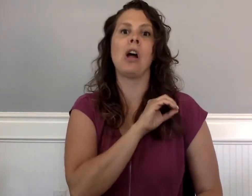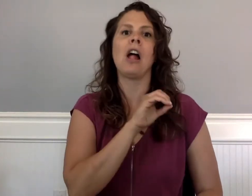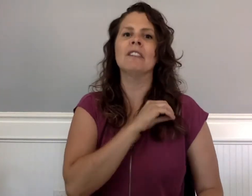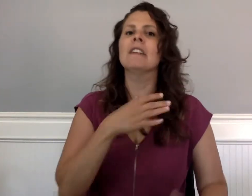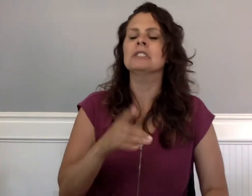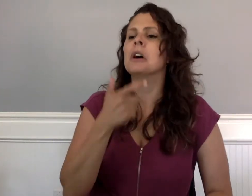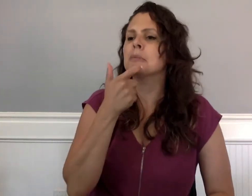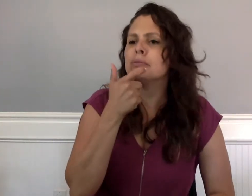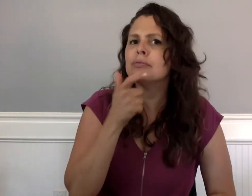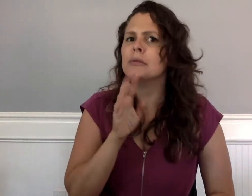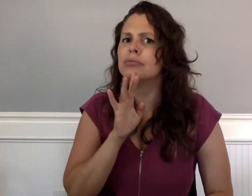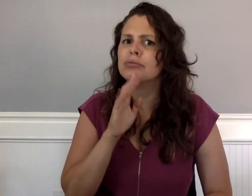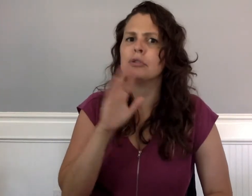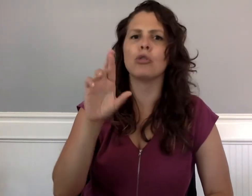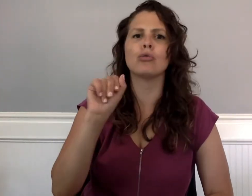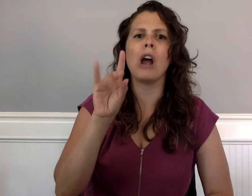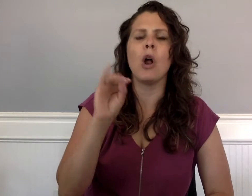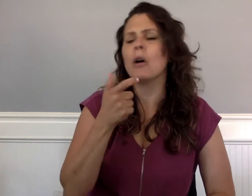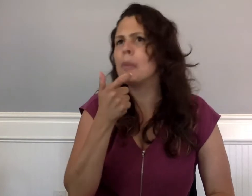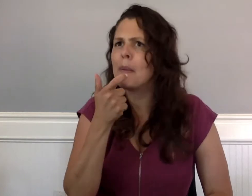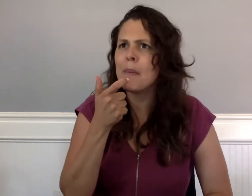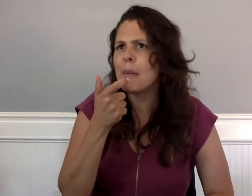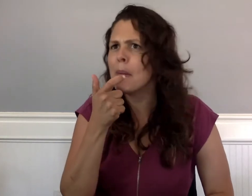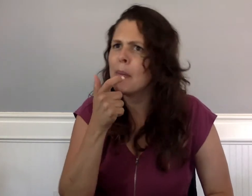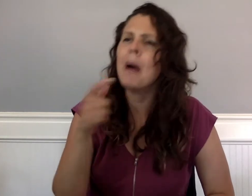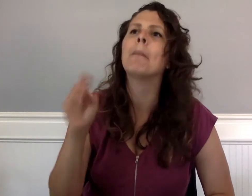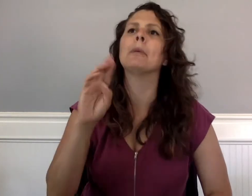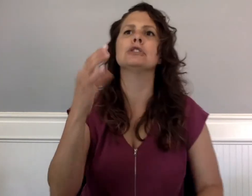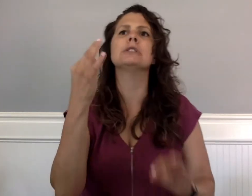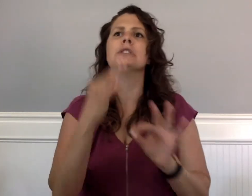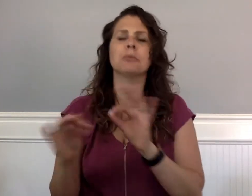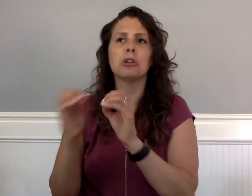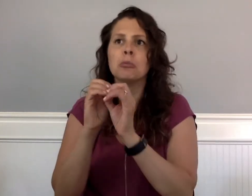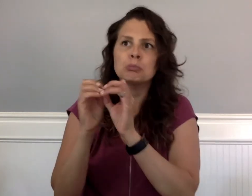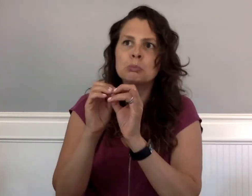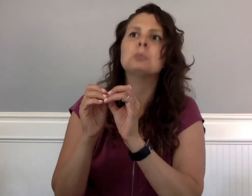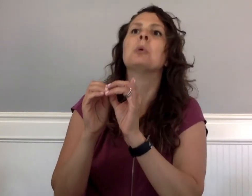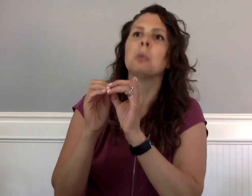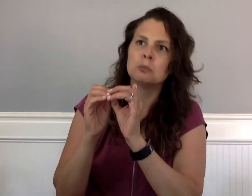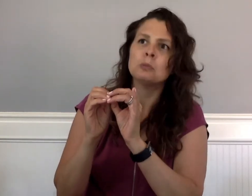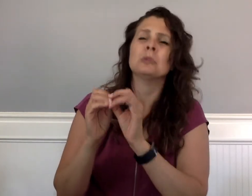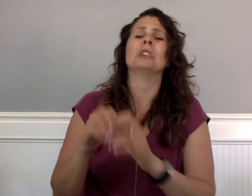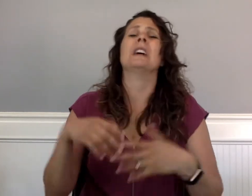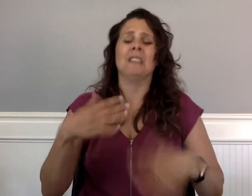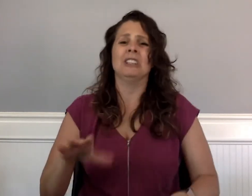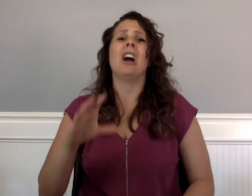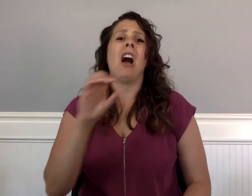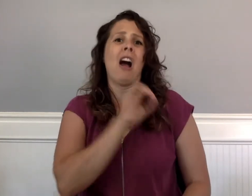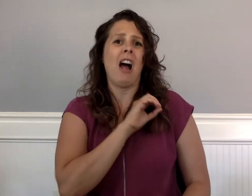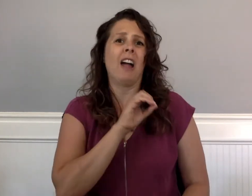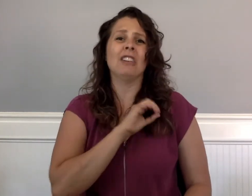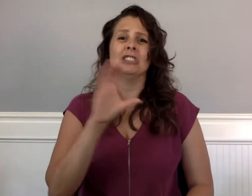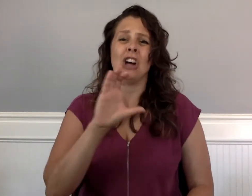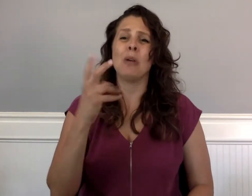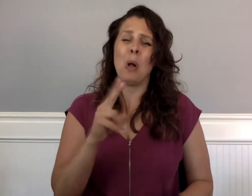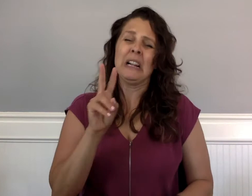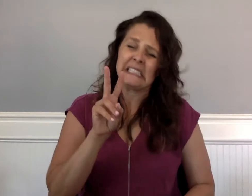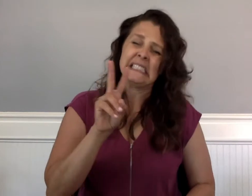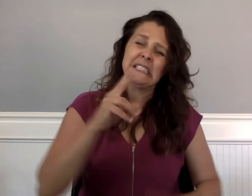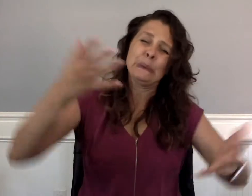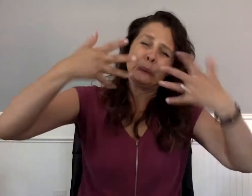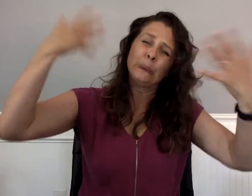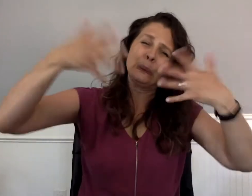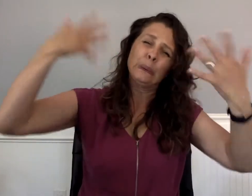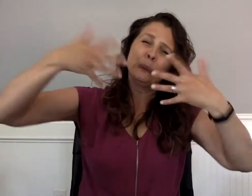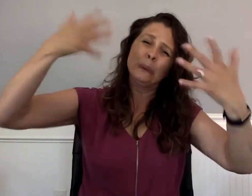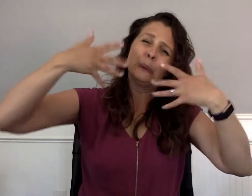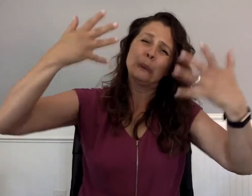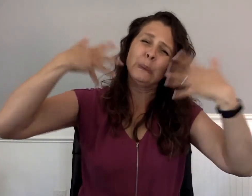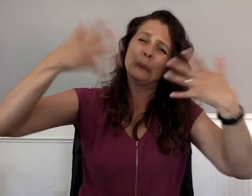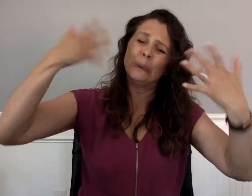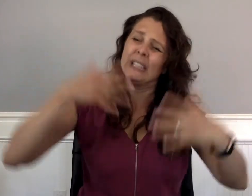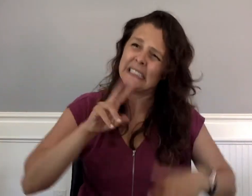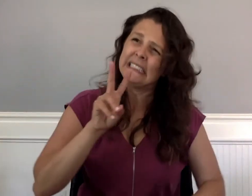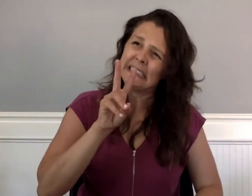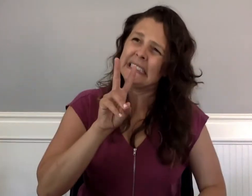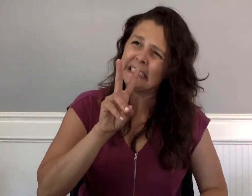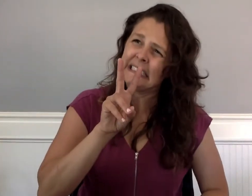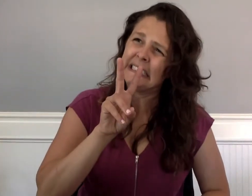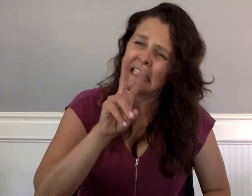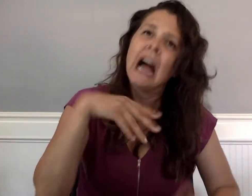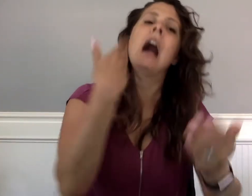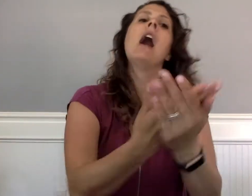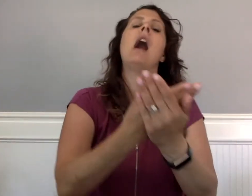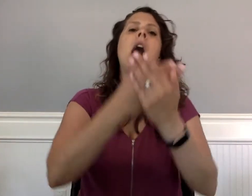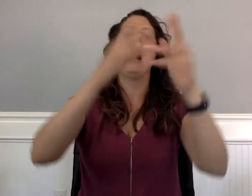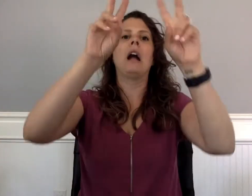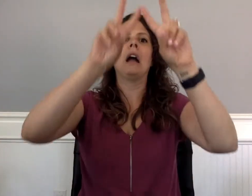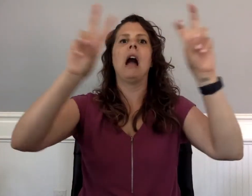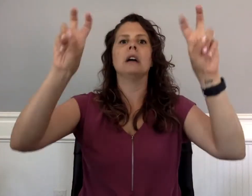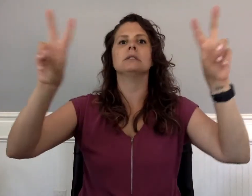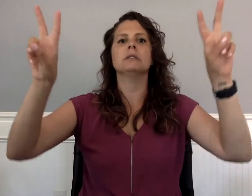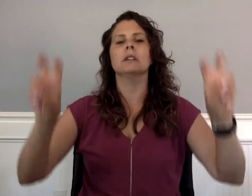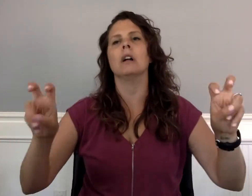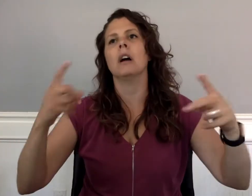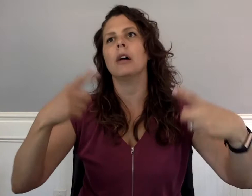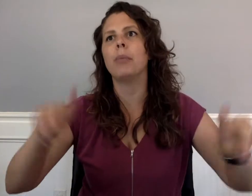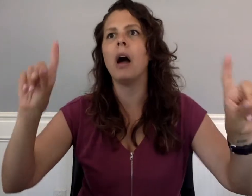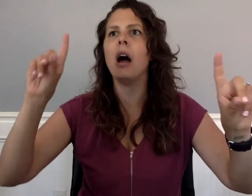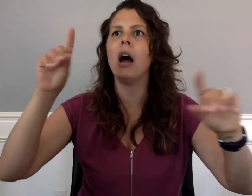Once Oliver had radioed Mr. Simple, he and Charlie leaned into the wind and walked up to the castle.